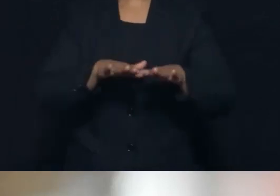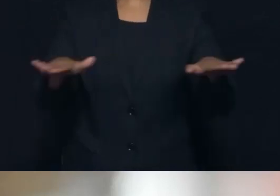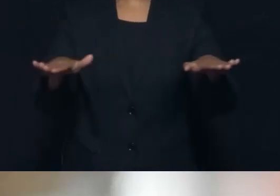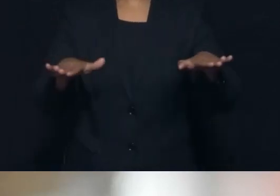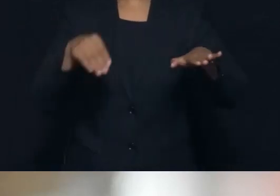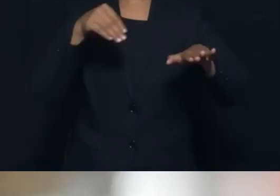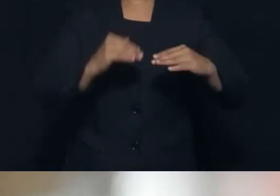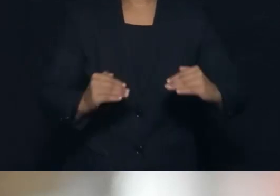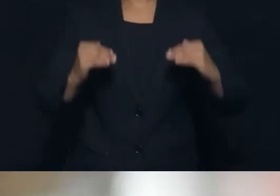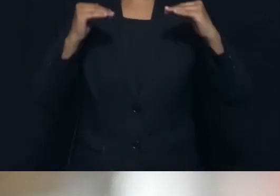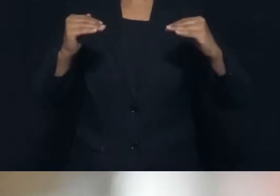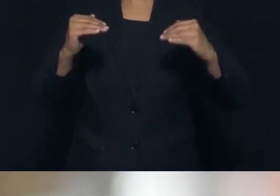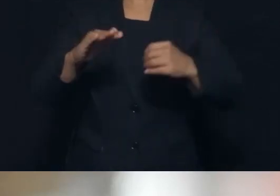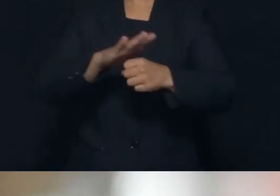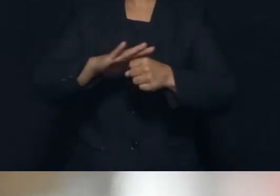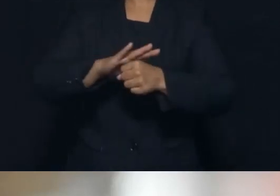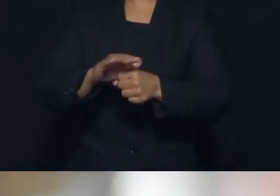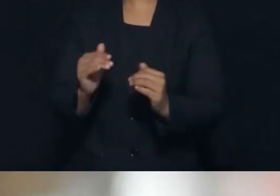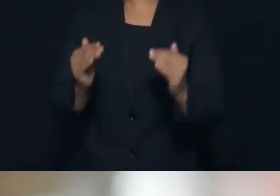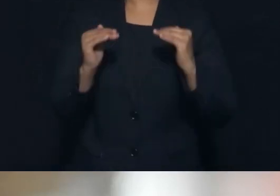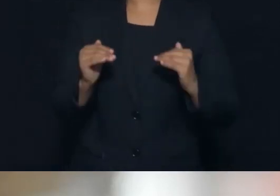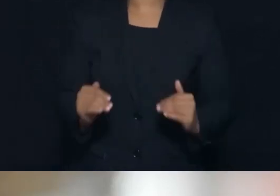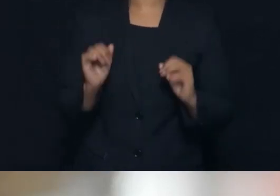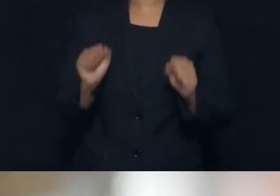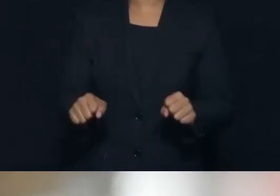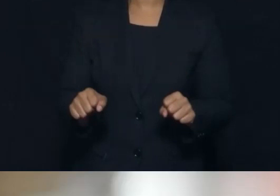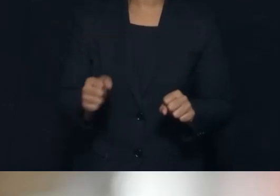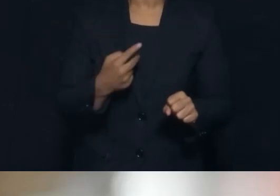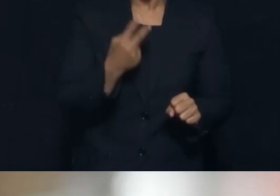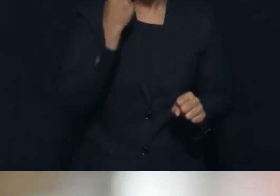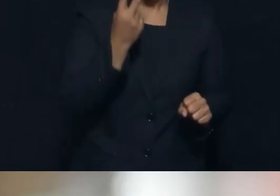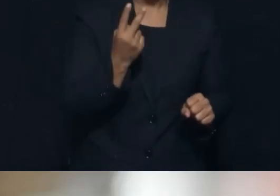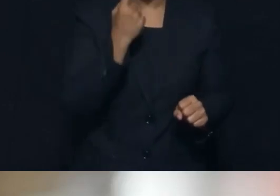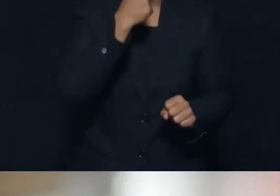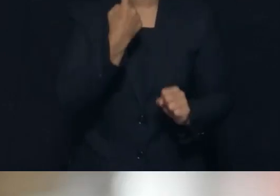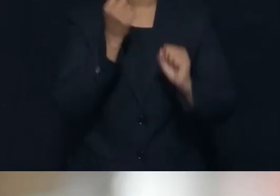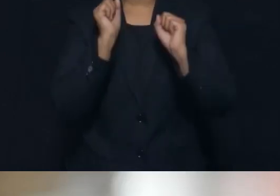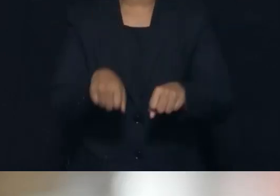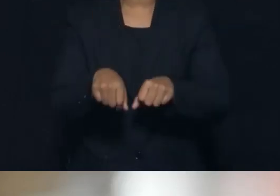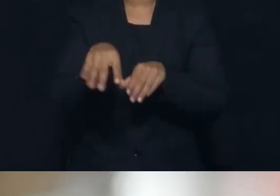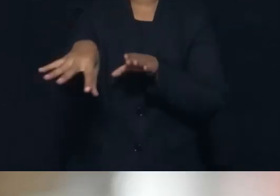The question is: Are there any plans to make voting accessible to blind persons? Presumably this is in the scope of AccessibleEu the question has been asked.